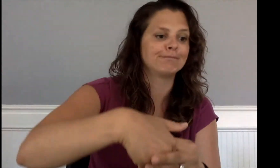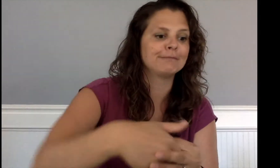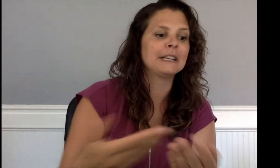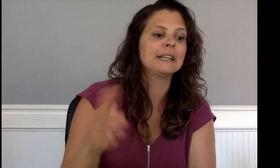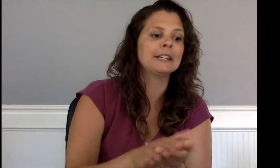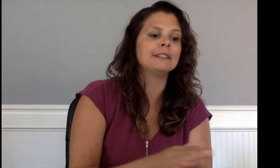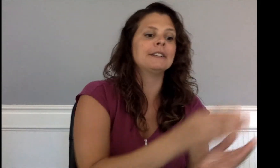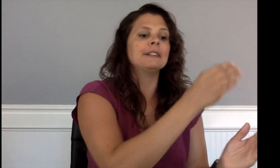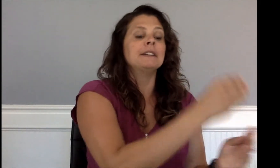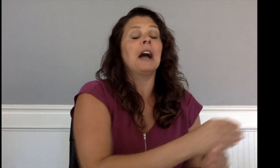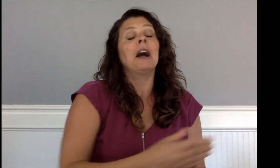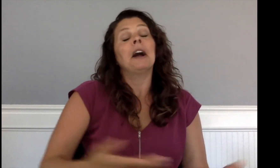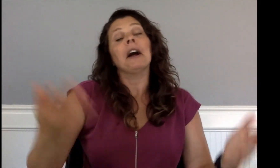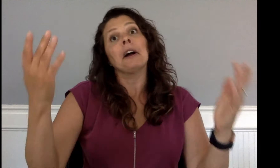slipped the card back in its holder.